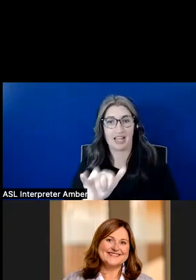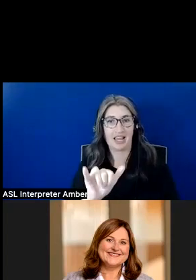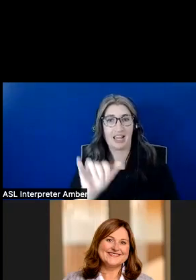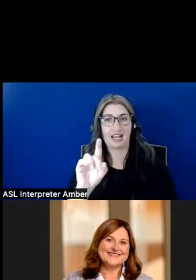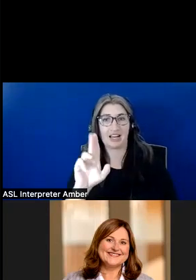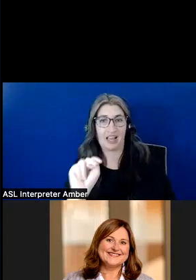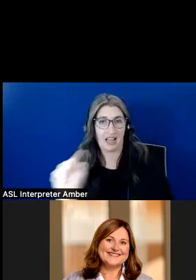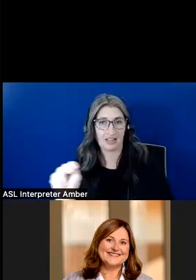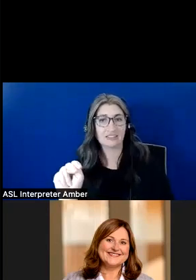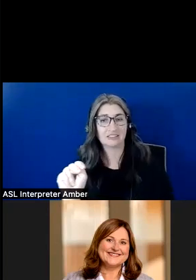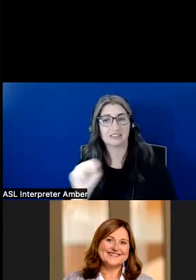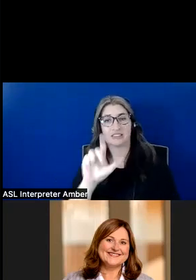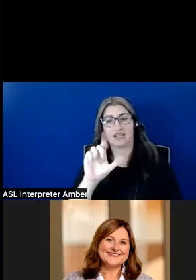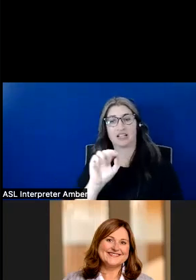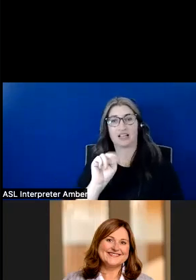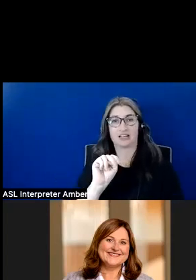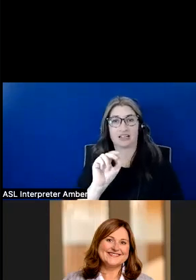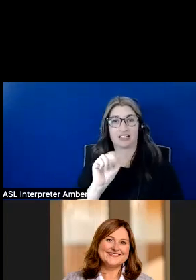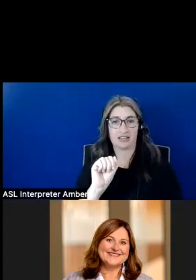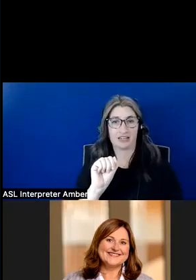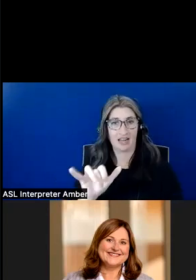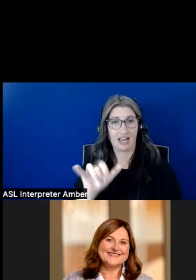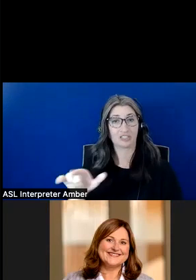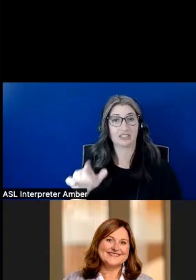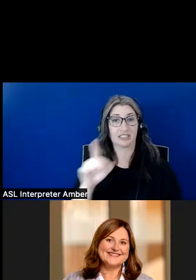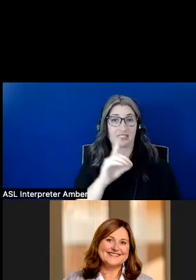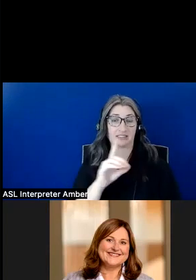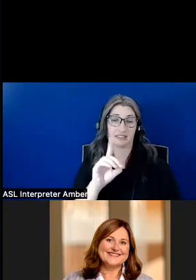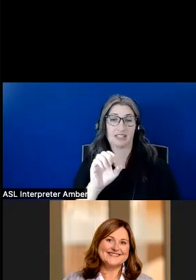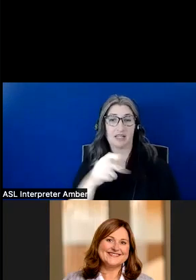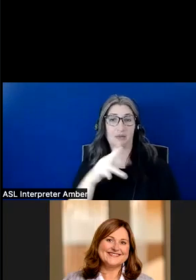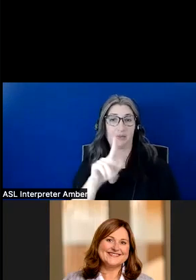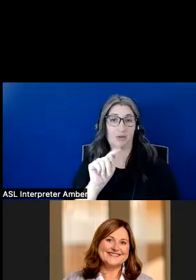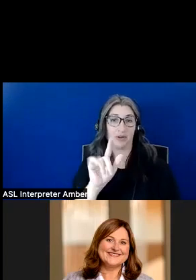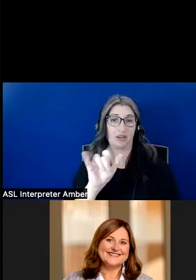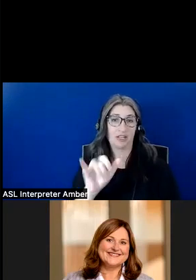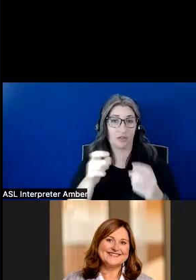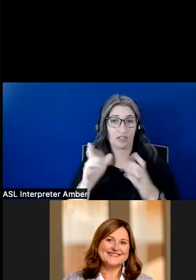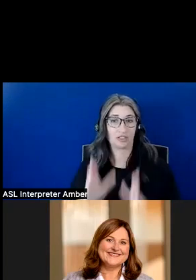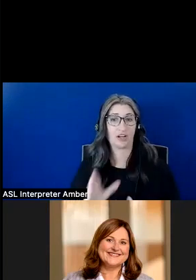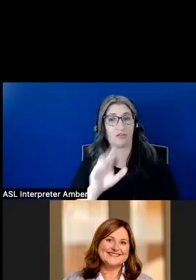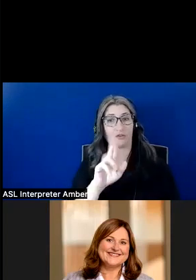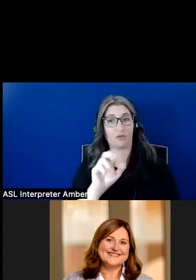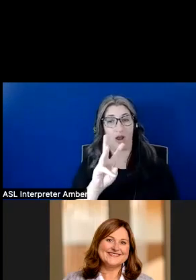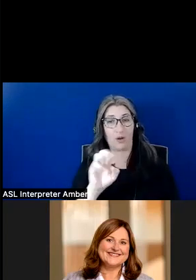Lenay is the Deputy Director of REL West, and she's going to be kicking us off and introducing